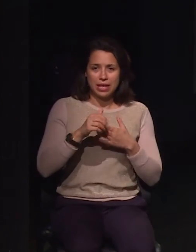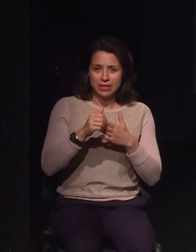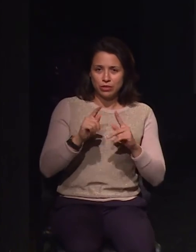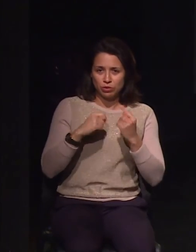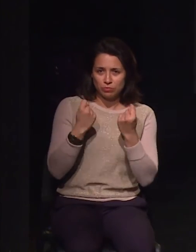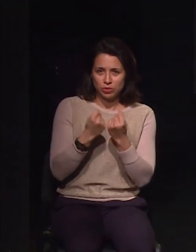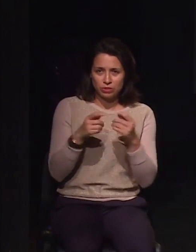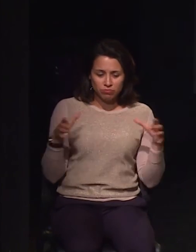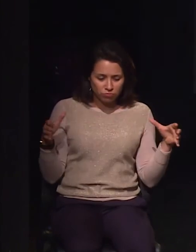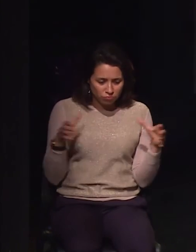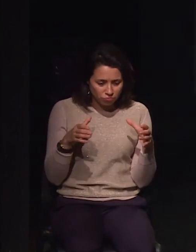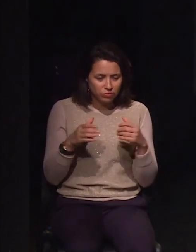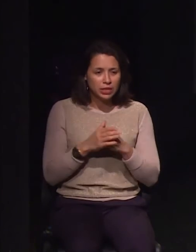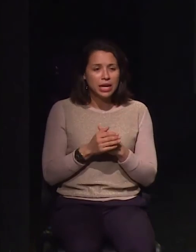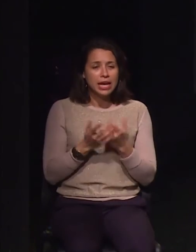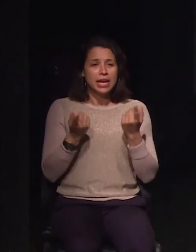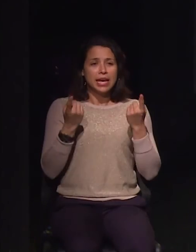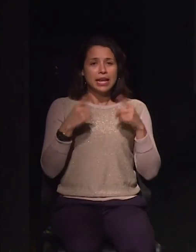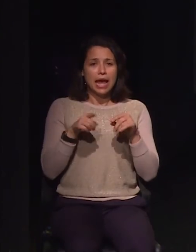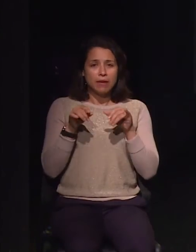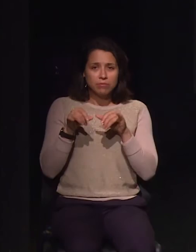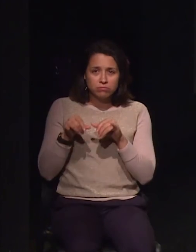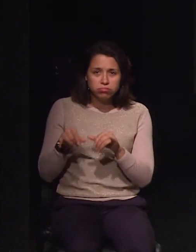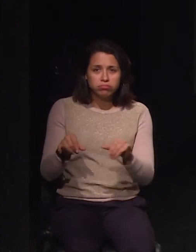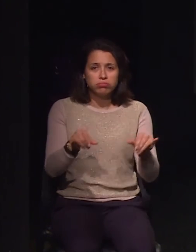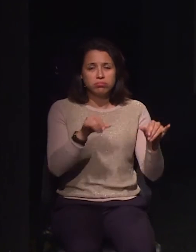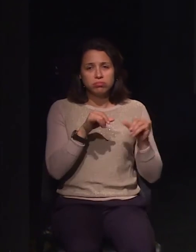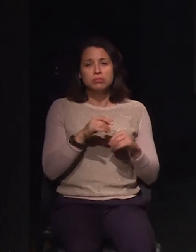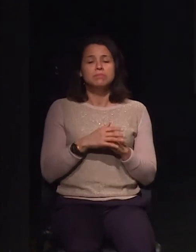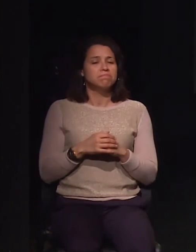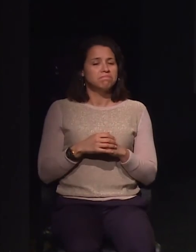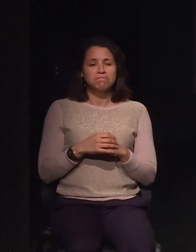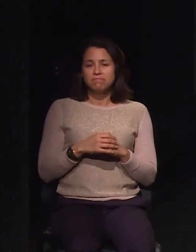in unison, and I think that’s kind of the beauty of truth and how we respond.